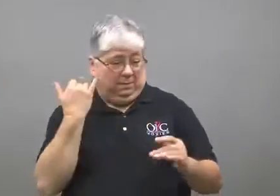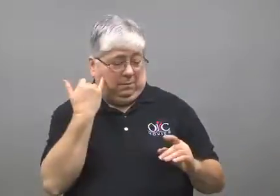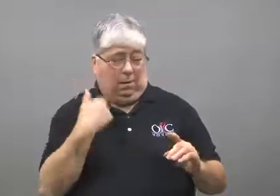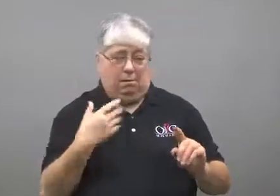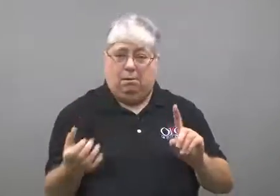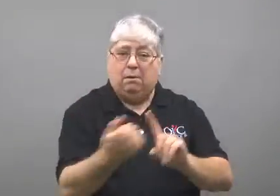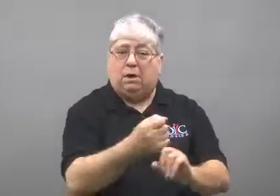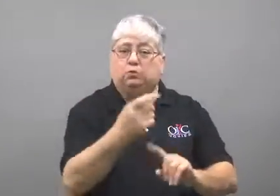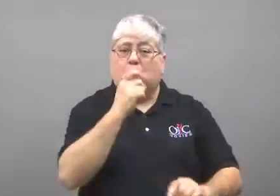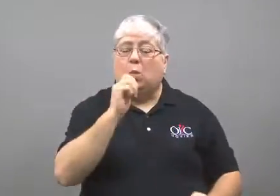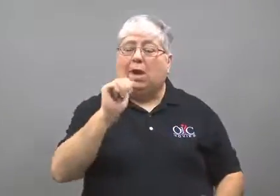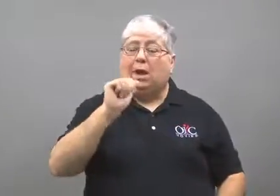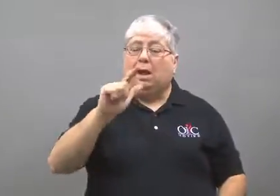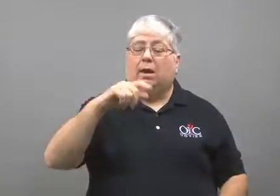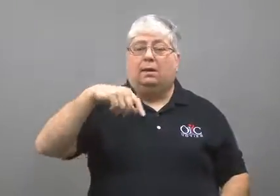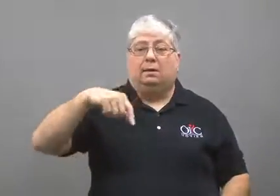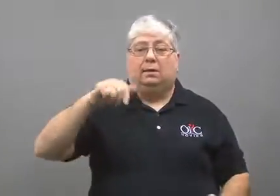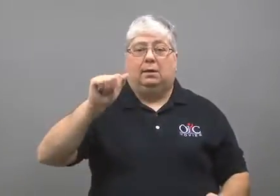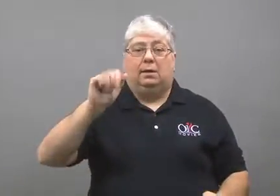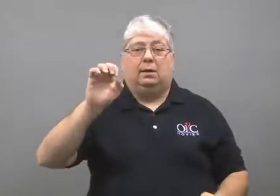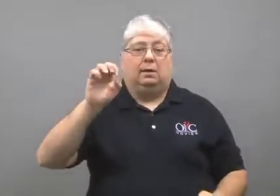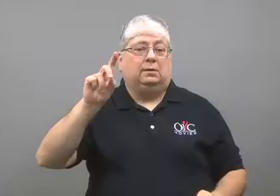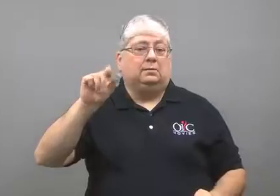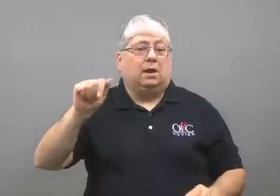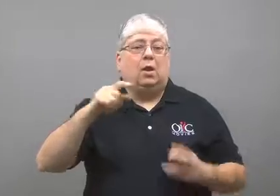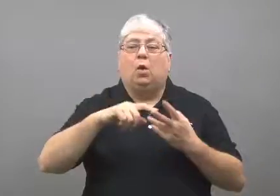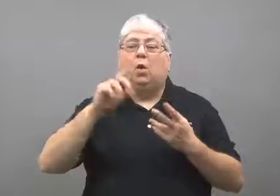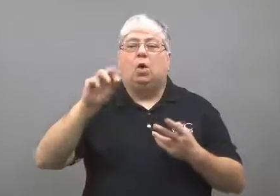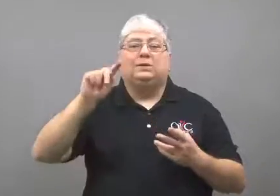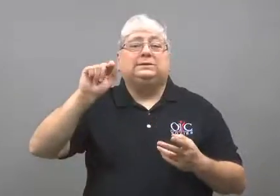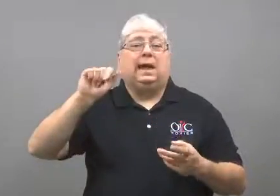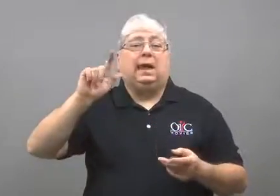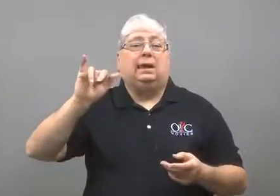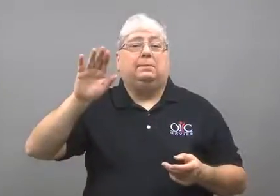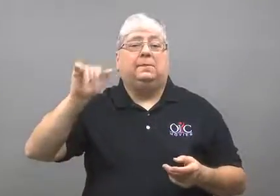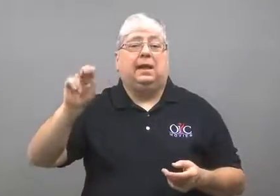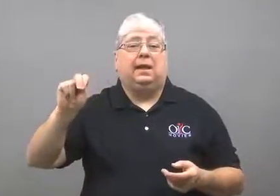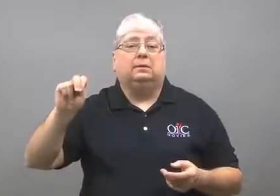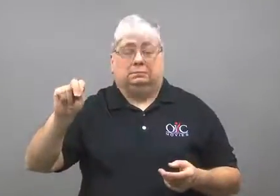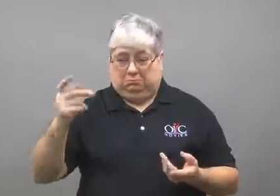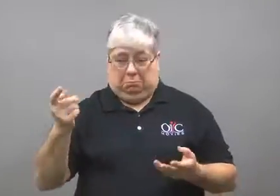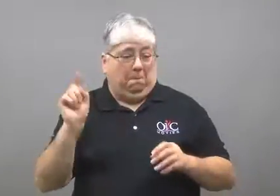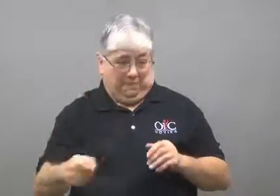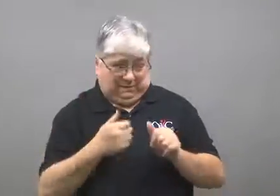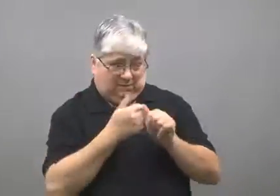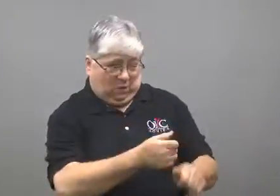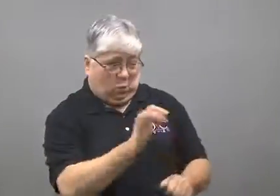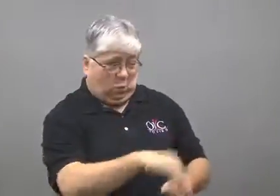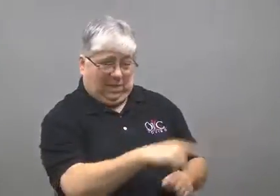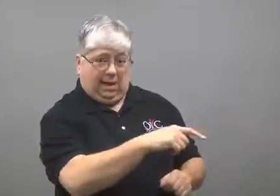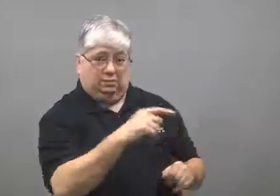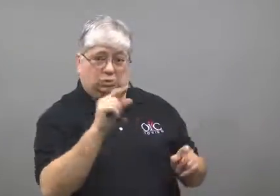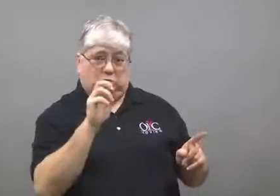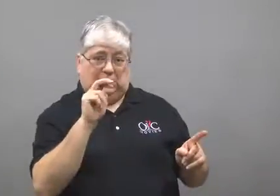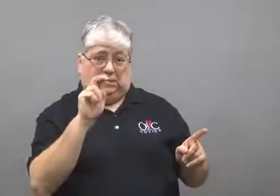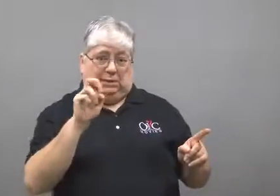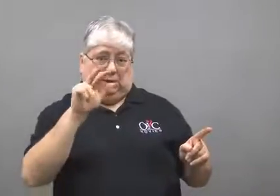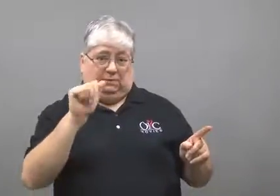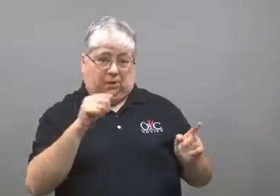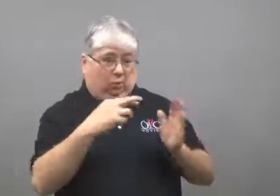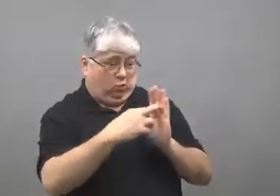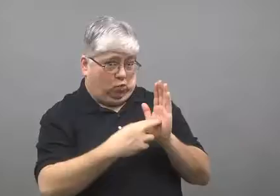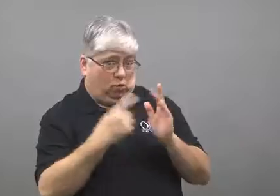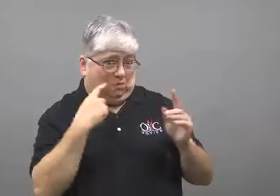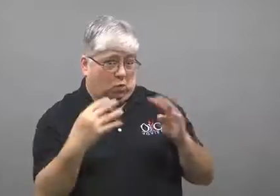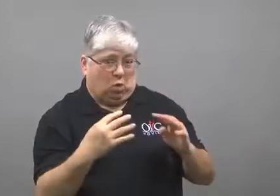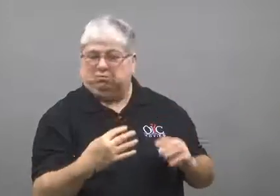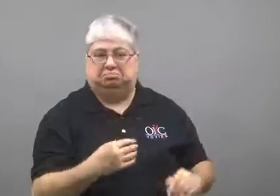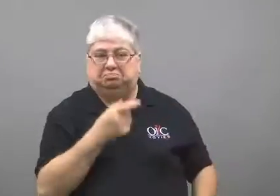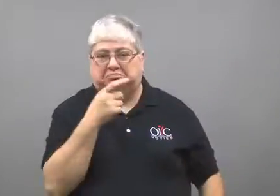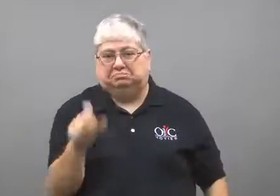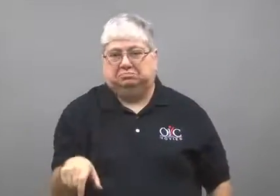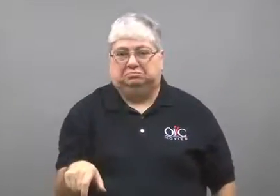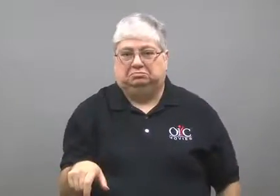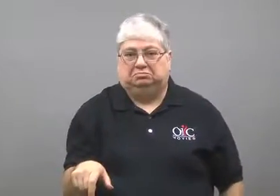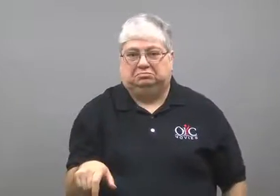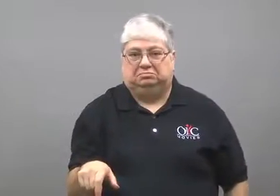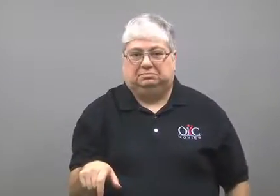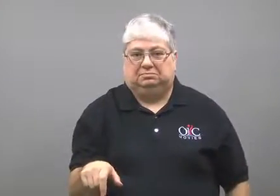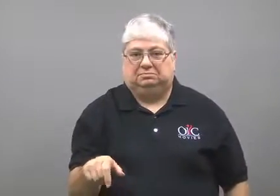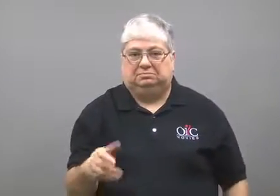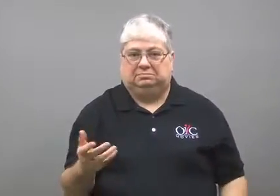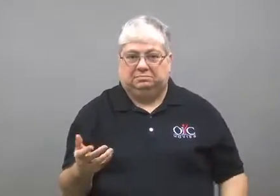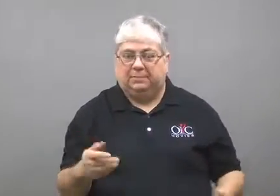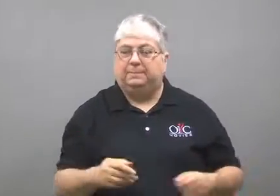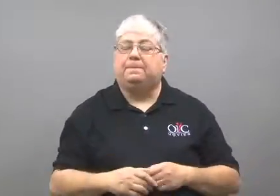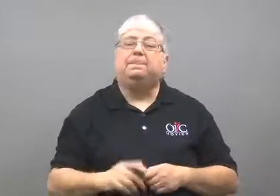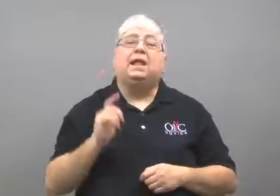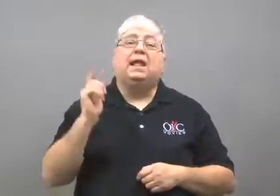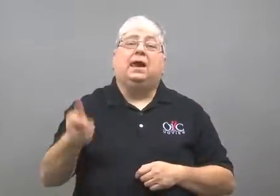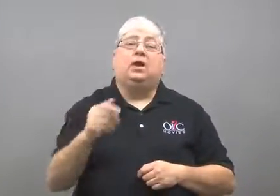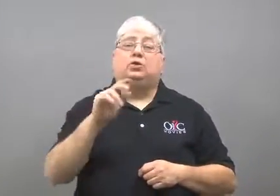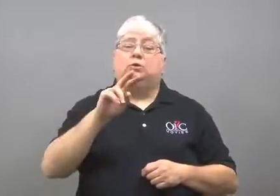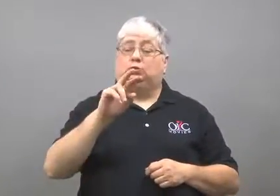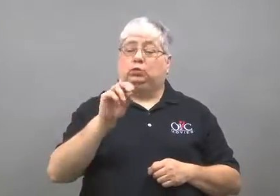it didn't apply to captured members of Al Qaeda or the Taliban.